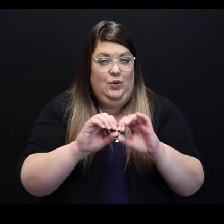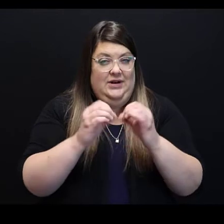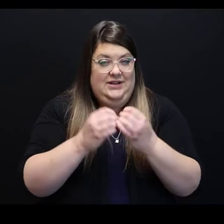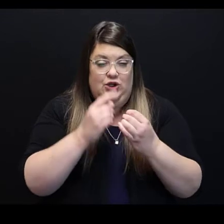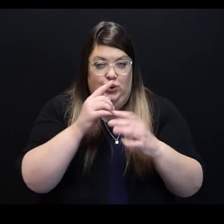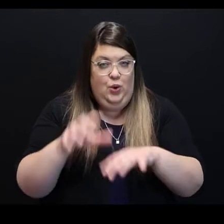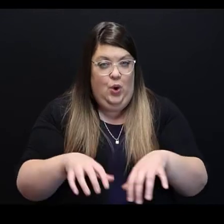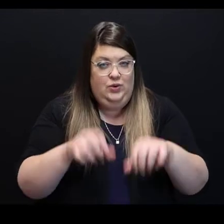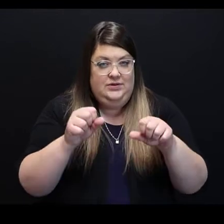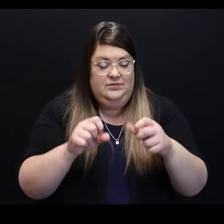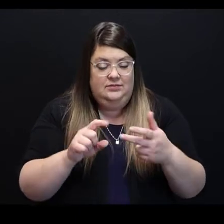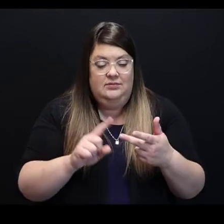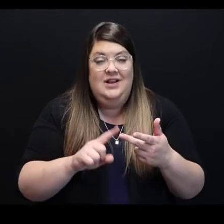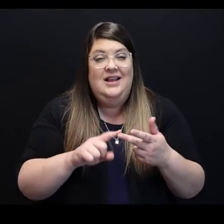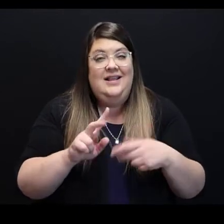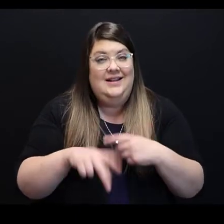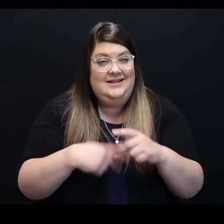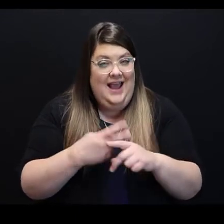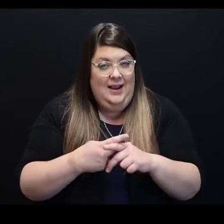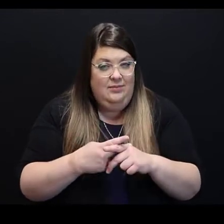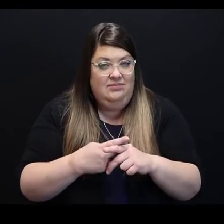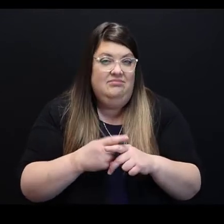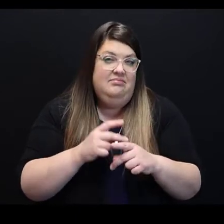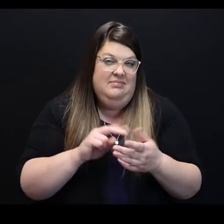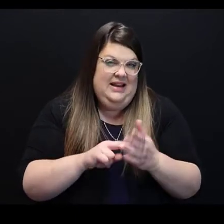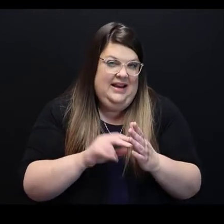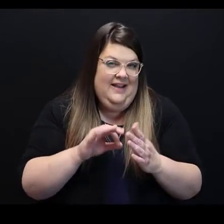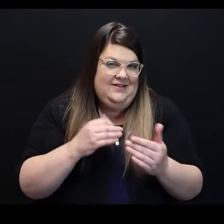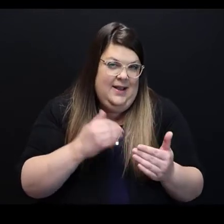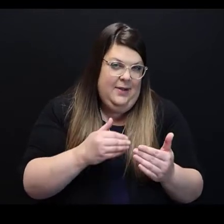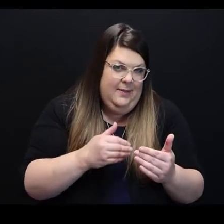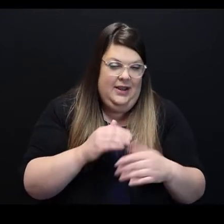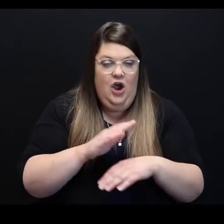the type of training or event, again if it's upcoming on demand or past,